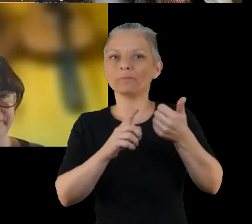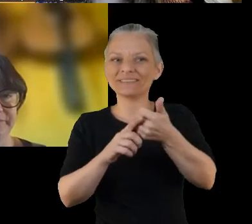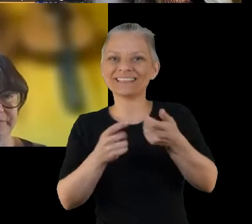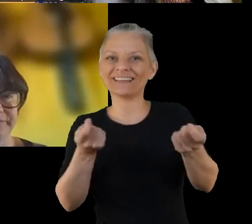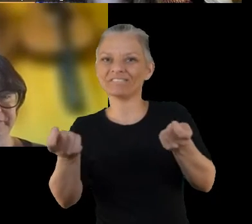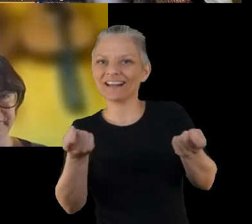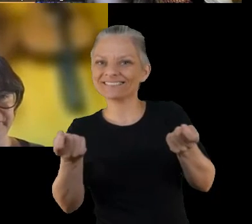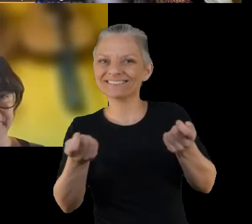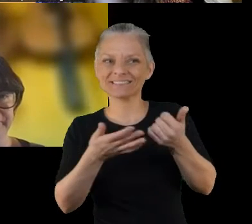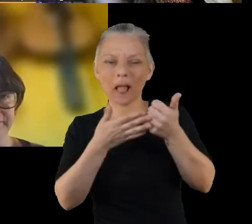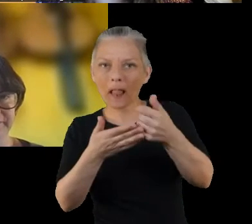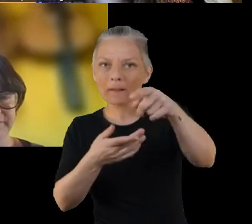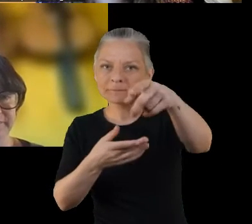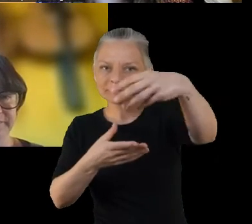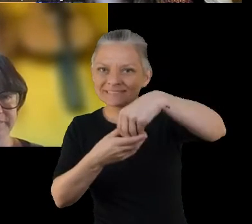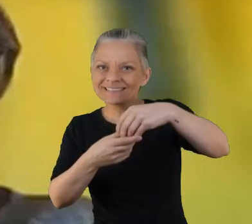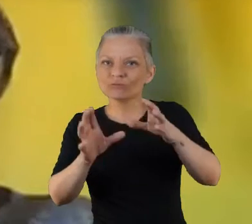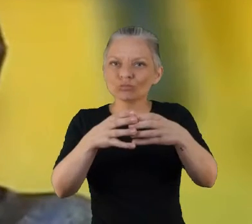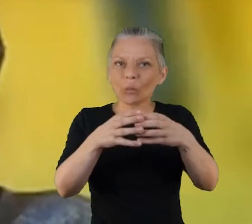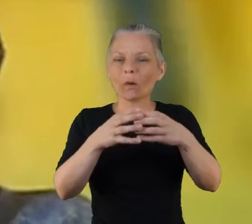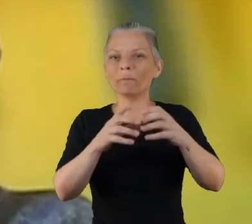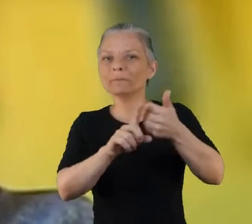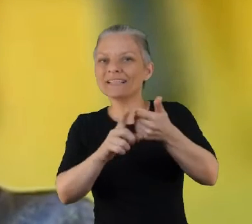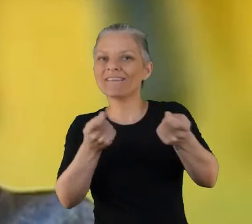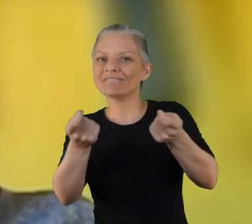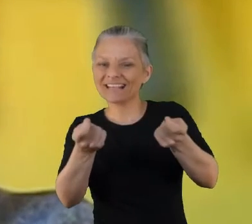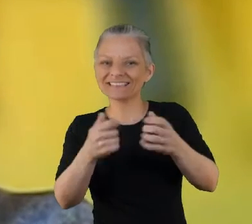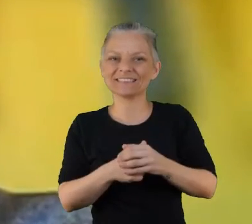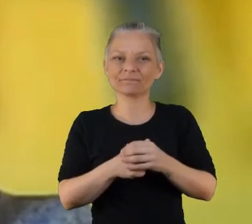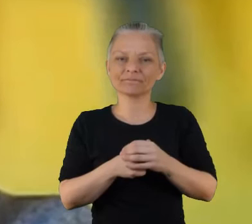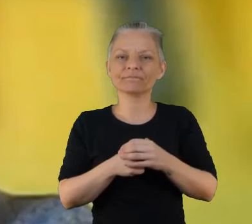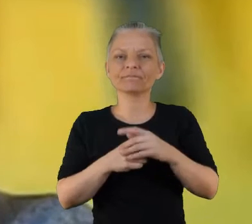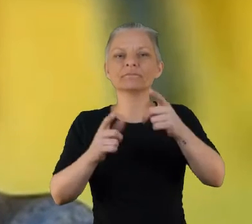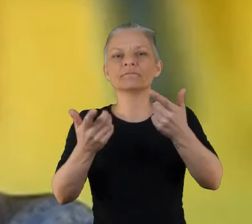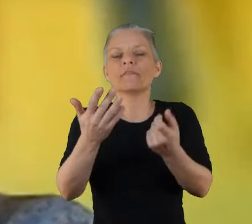this experience been for you guys? It’s been great to hear how other people do